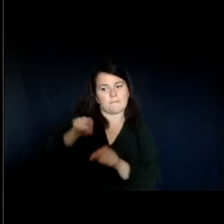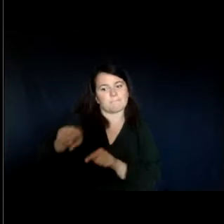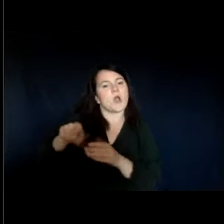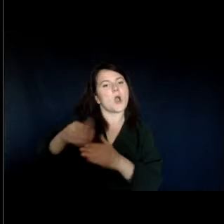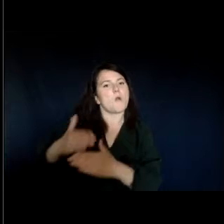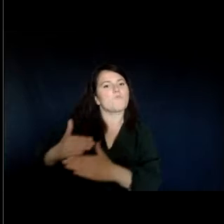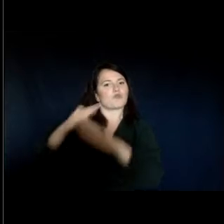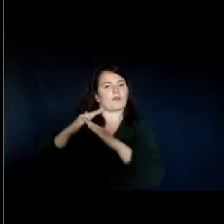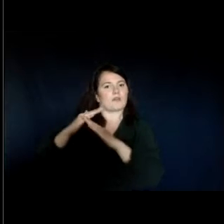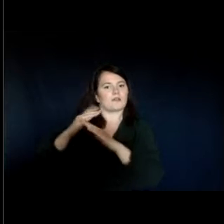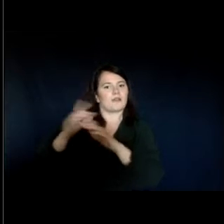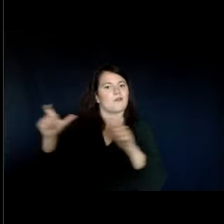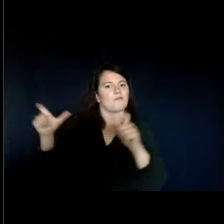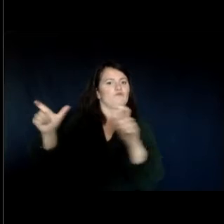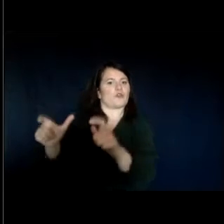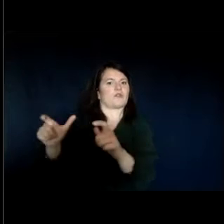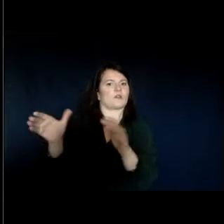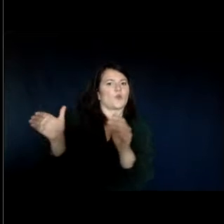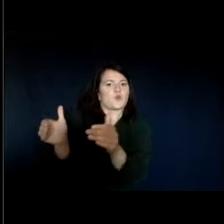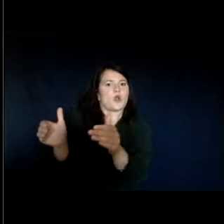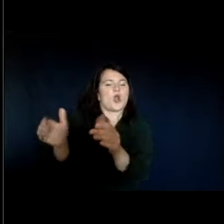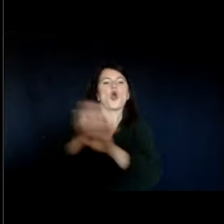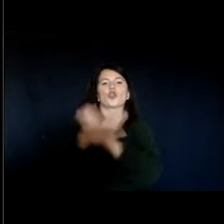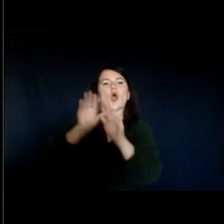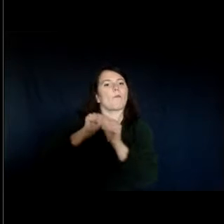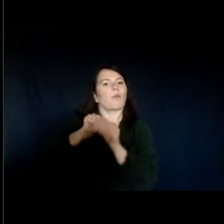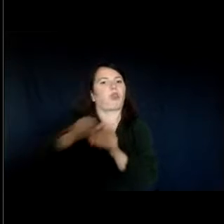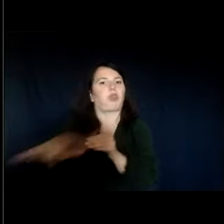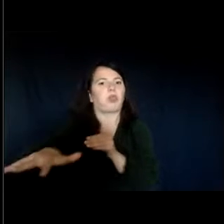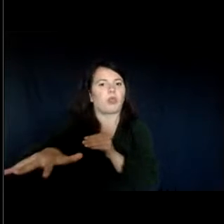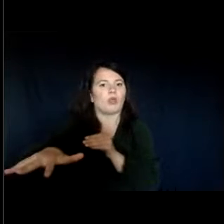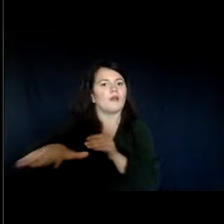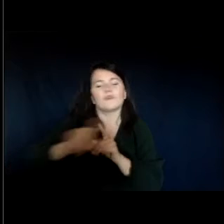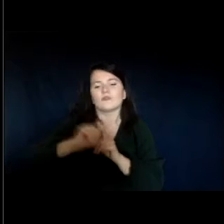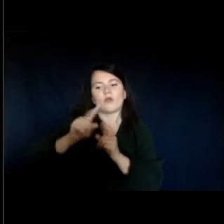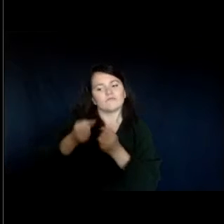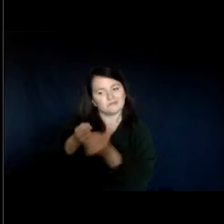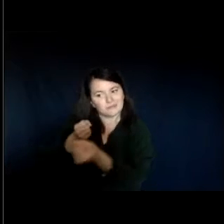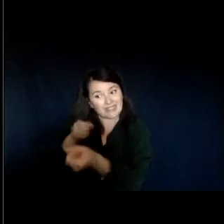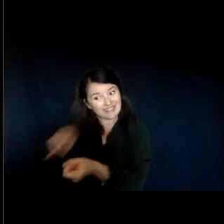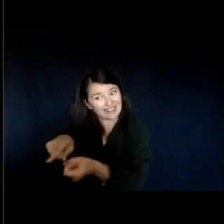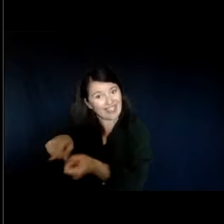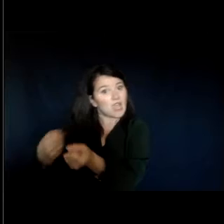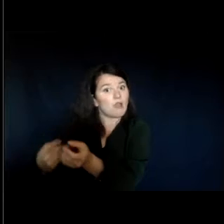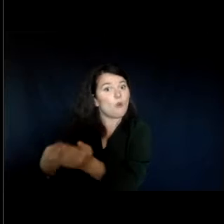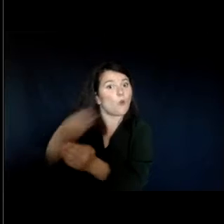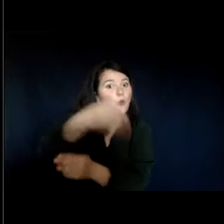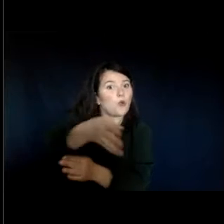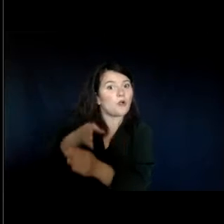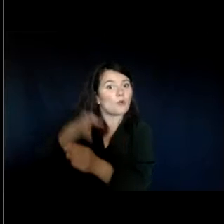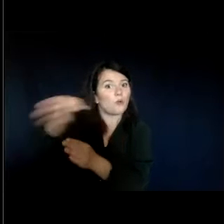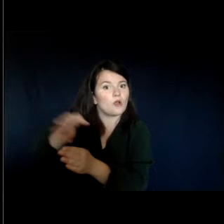from contamination when they're delivering the support, but also it allows to continue the delivery